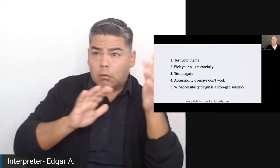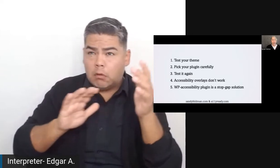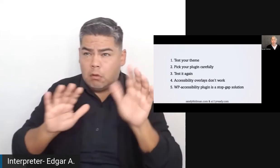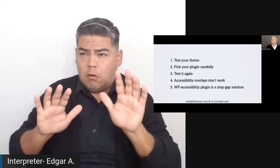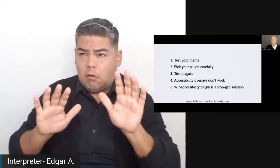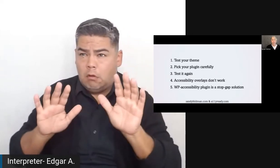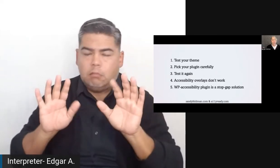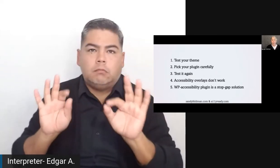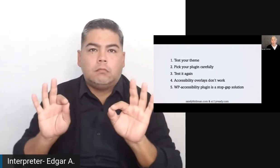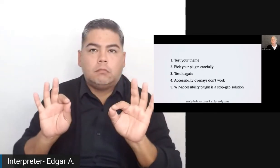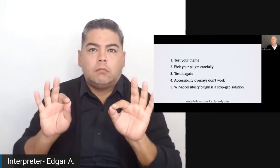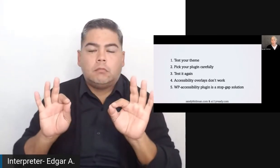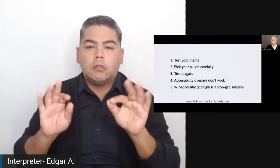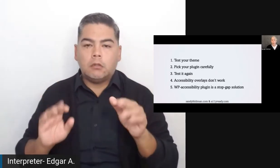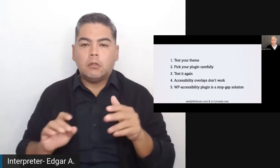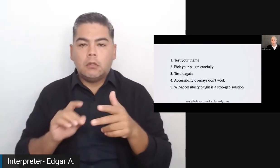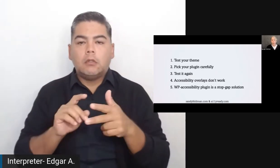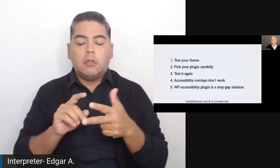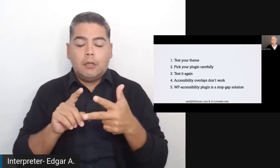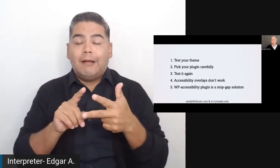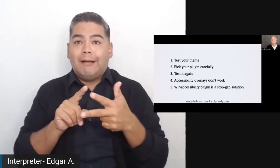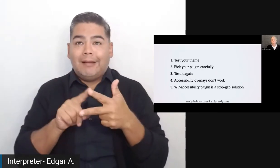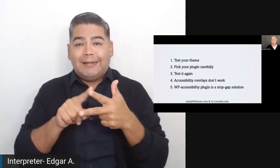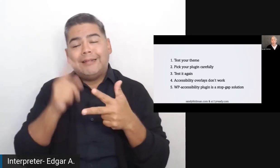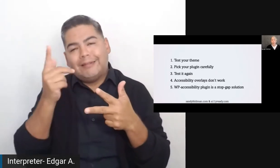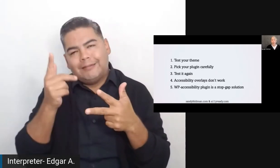And accessibility overlays do not work